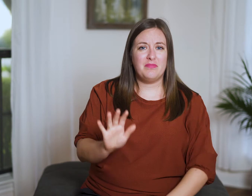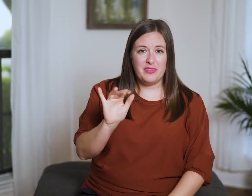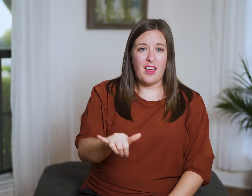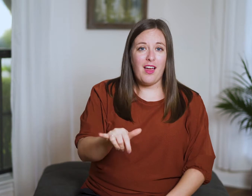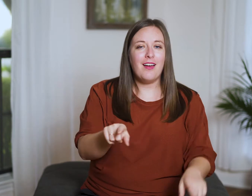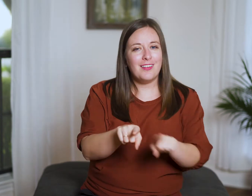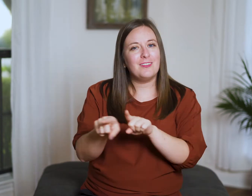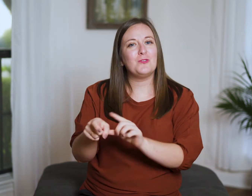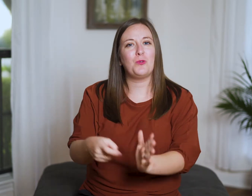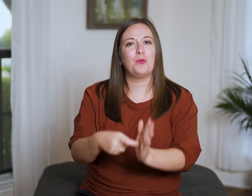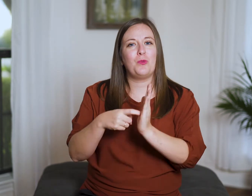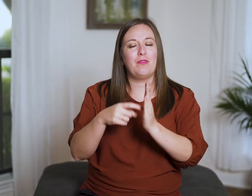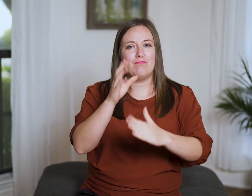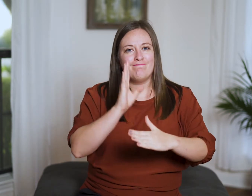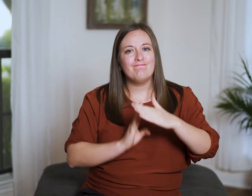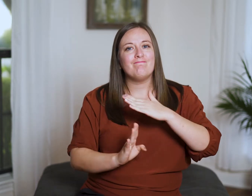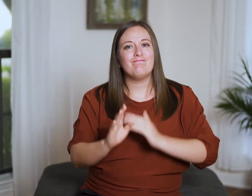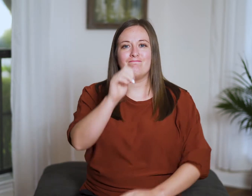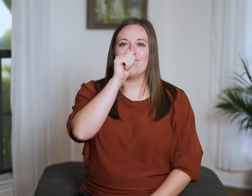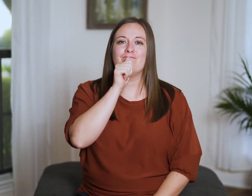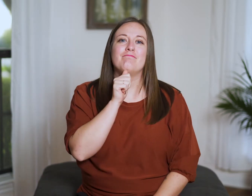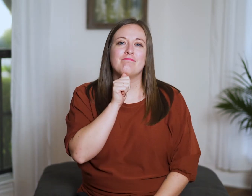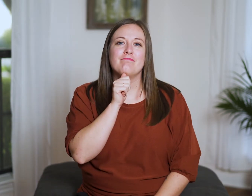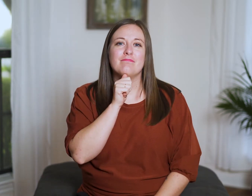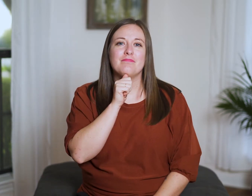That, too, requires humility and patience.